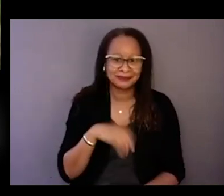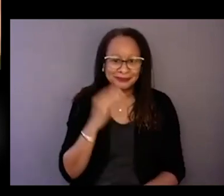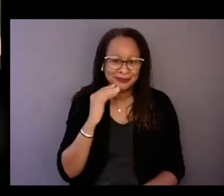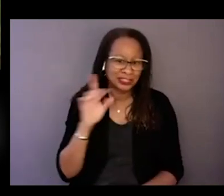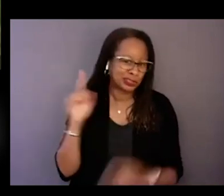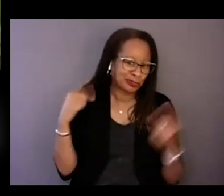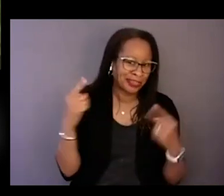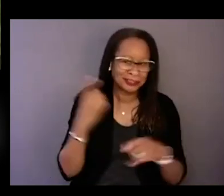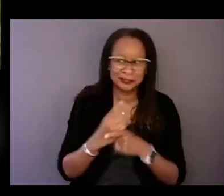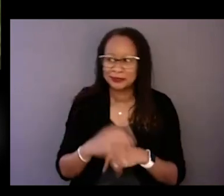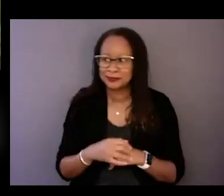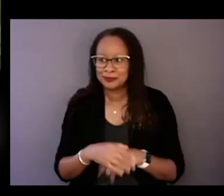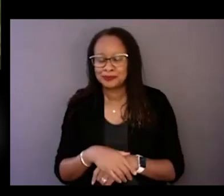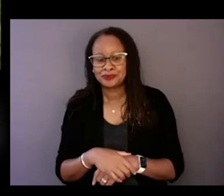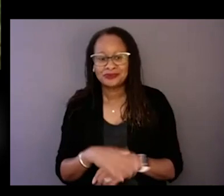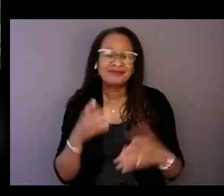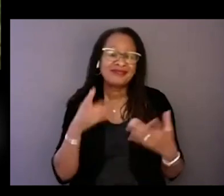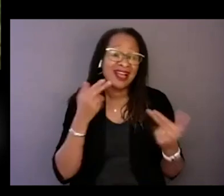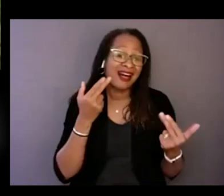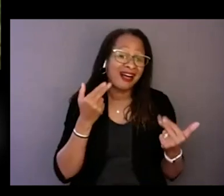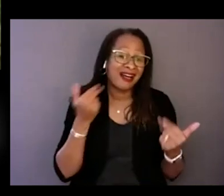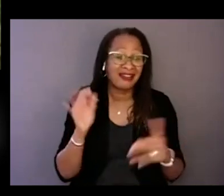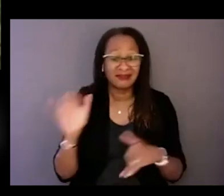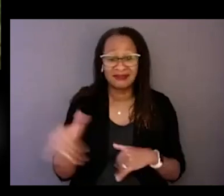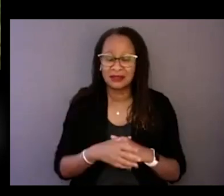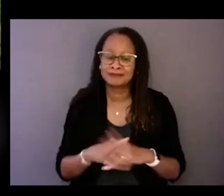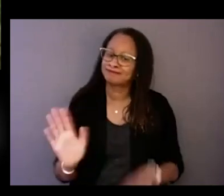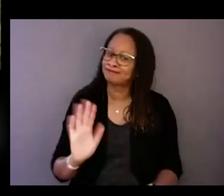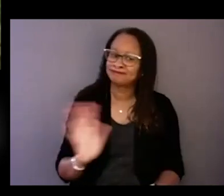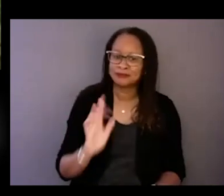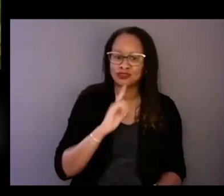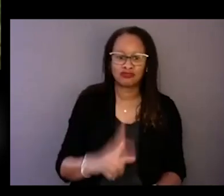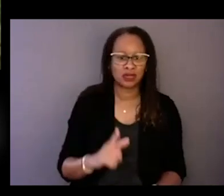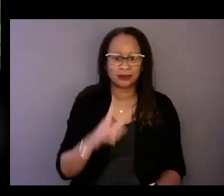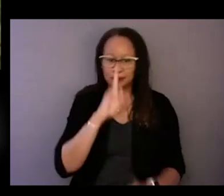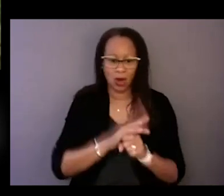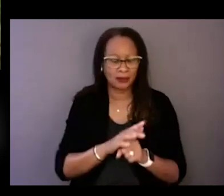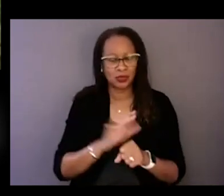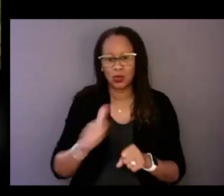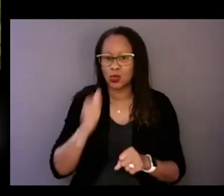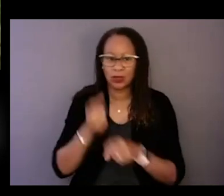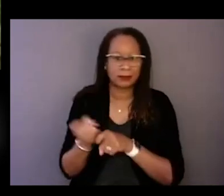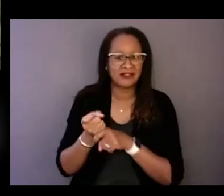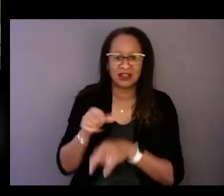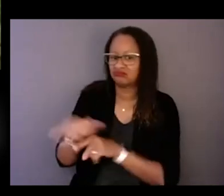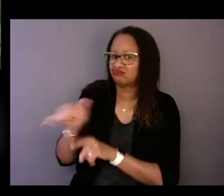Like she's ha ha ha. And so we really stuck to that. It was really incredible. Like the entire time,